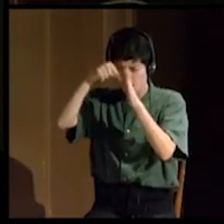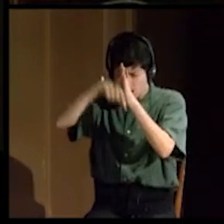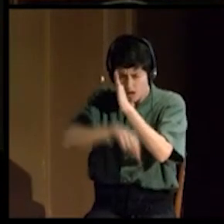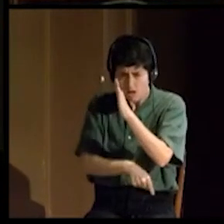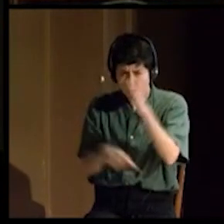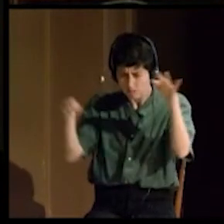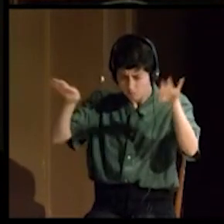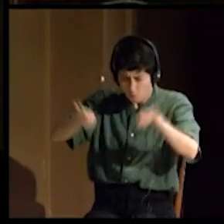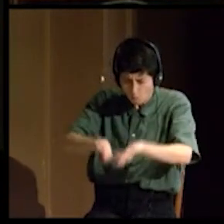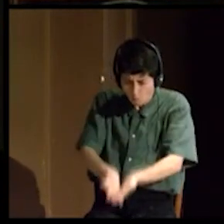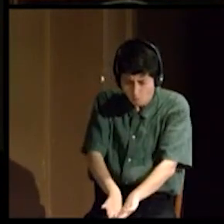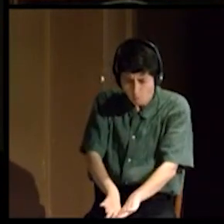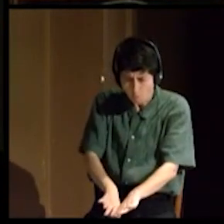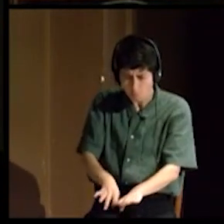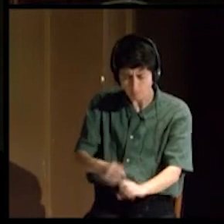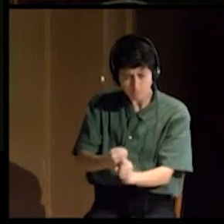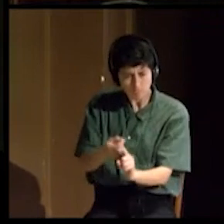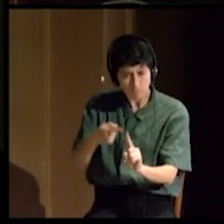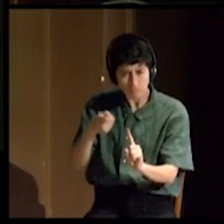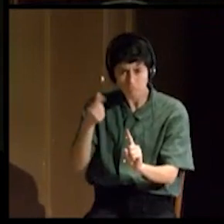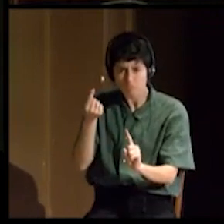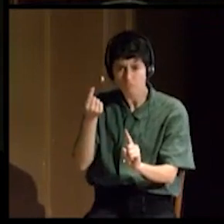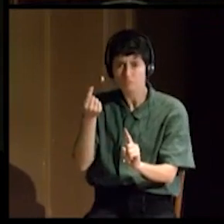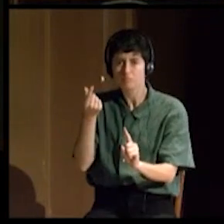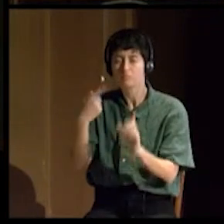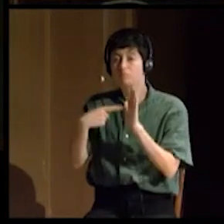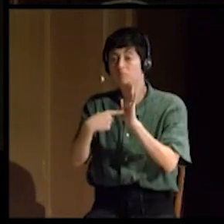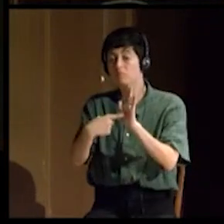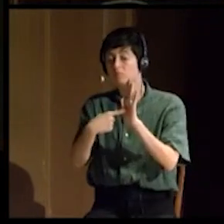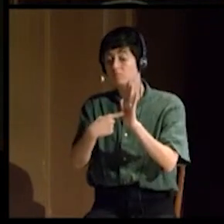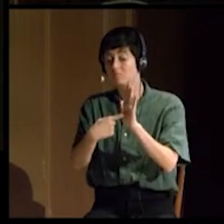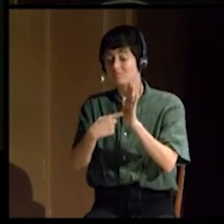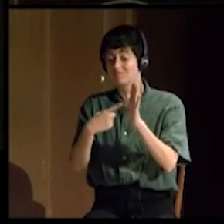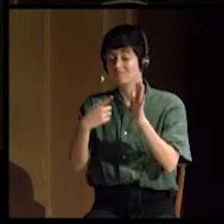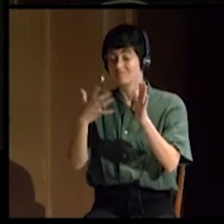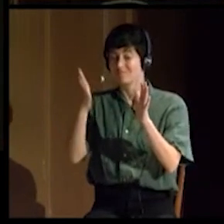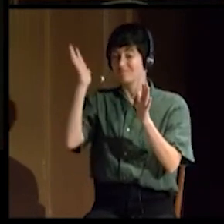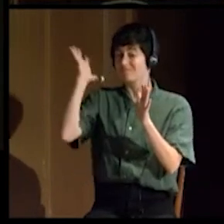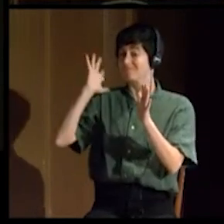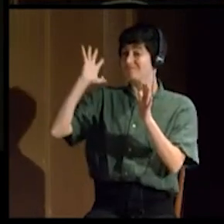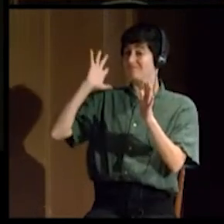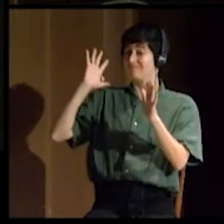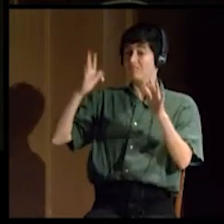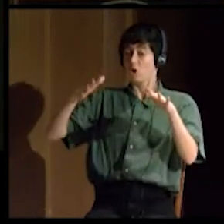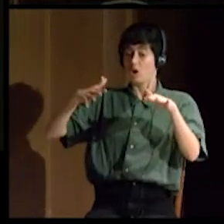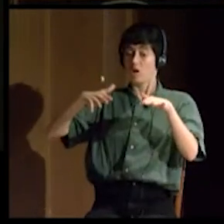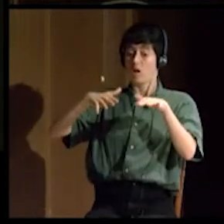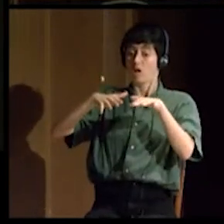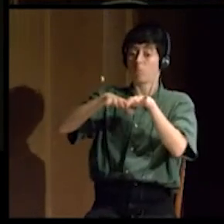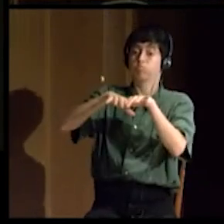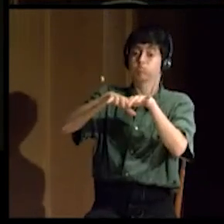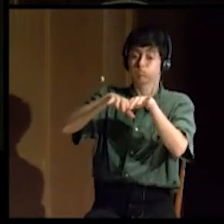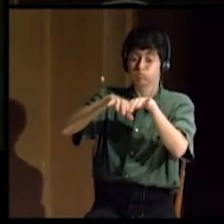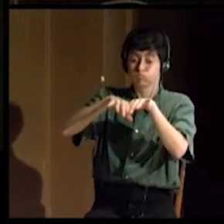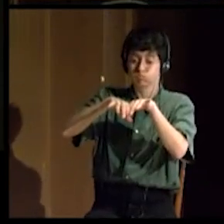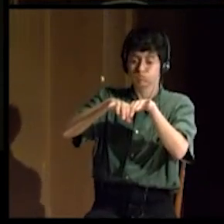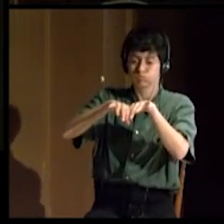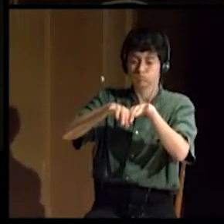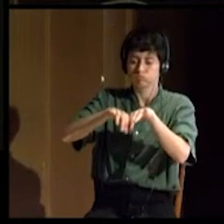that was pushed on top of the continent during continental collision. We can use the same approach and measure the rocks there, and we'd find that they have between 50